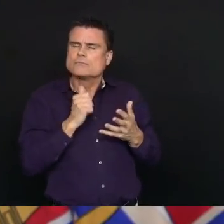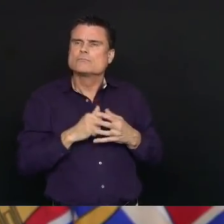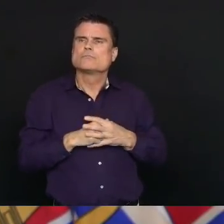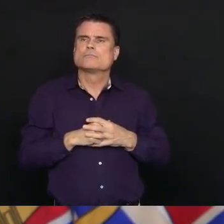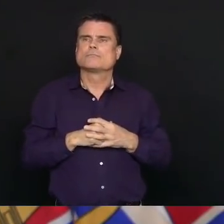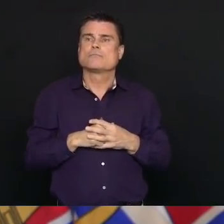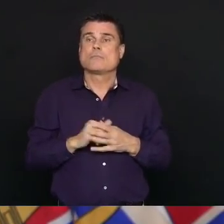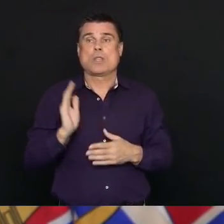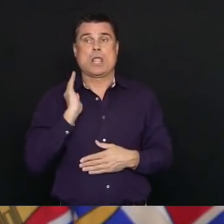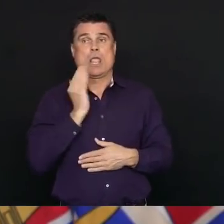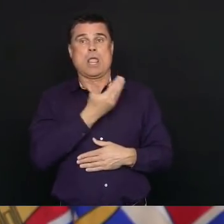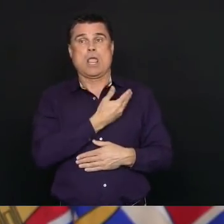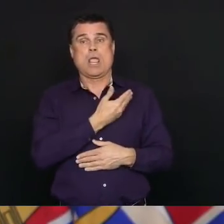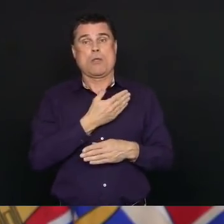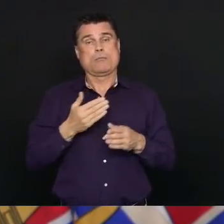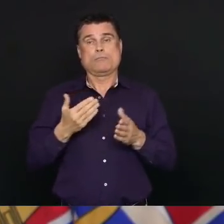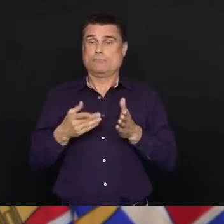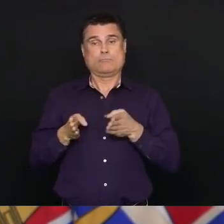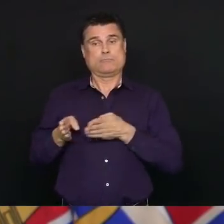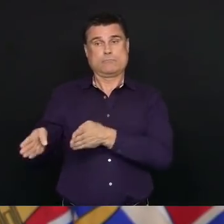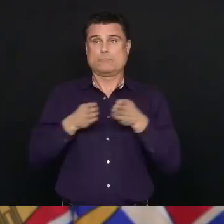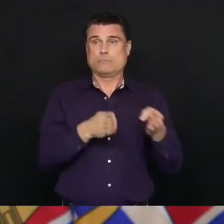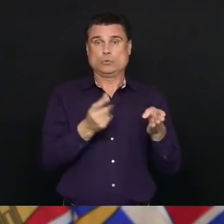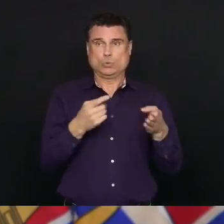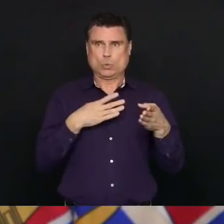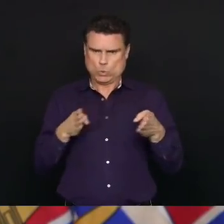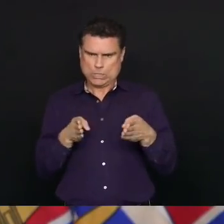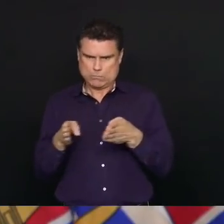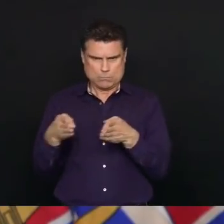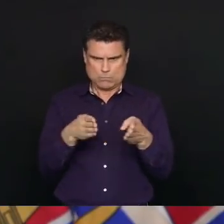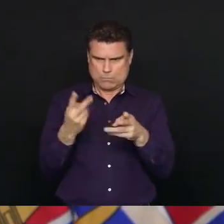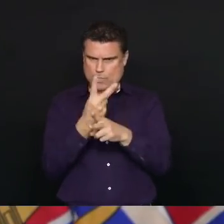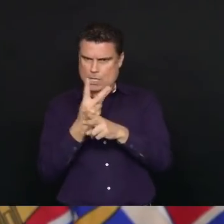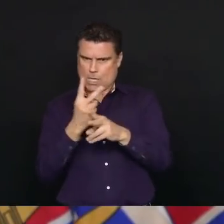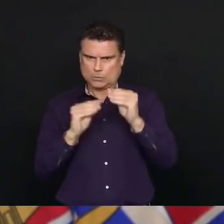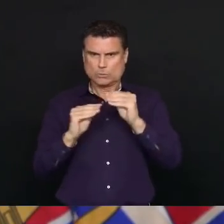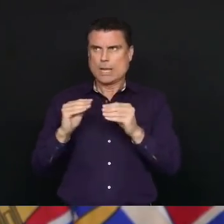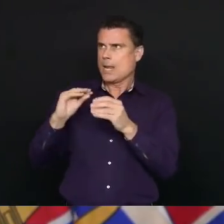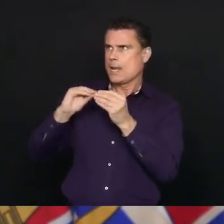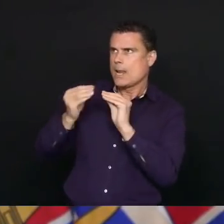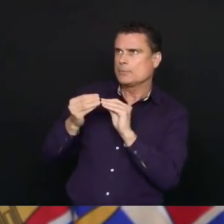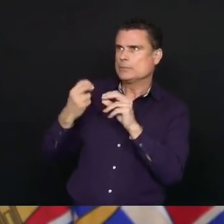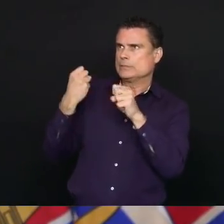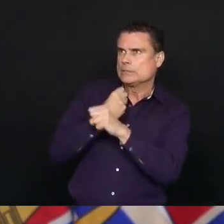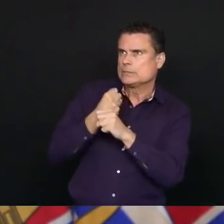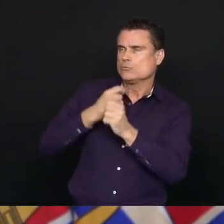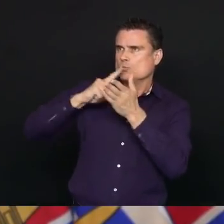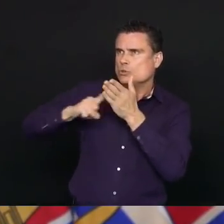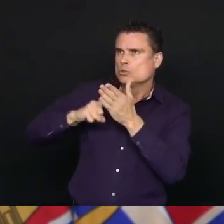You give us the numbers even working with NBC? We've Artie giving you the numbers we are working with.